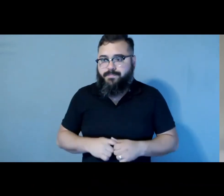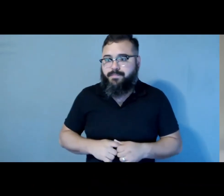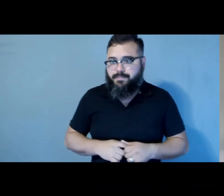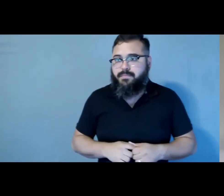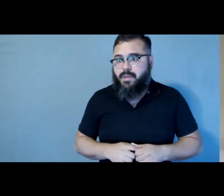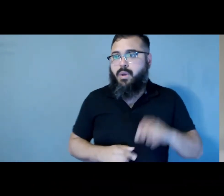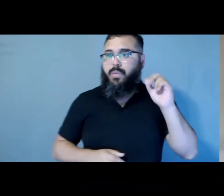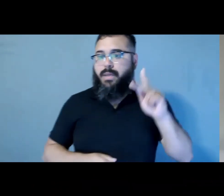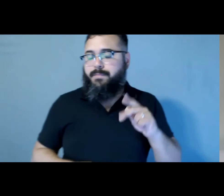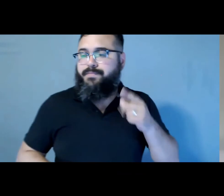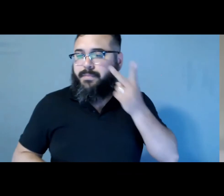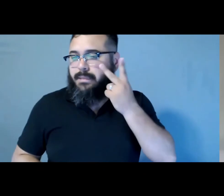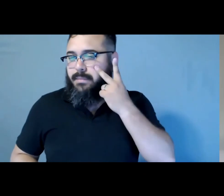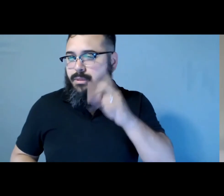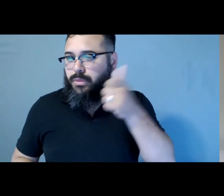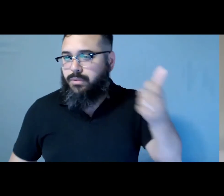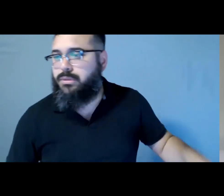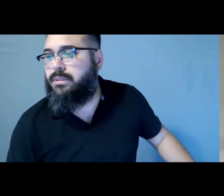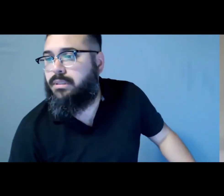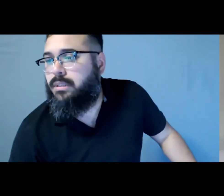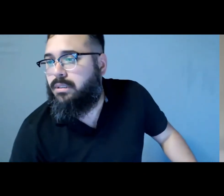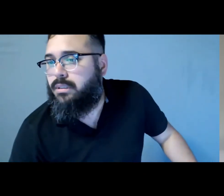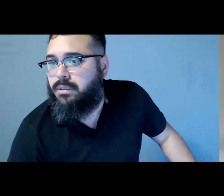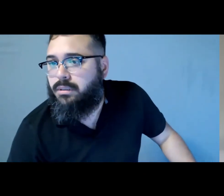Okay, so let me see if there are any other,